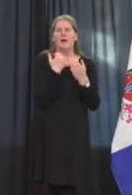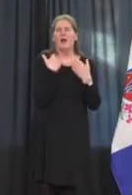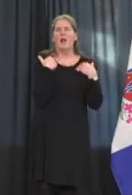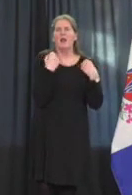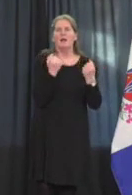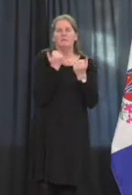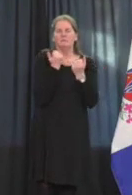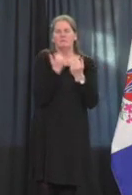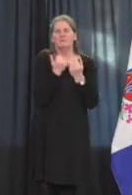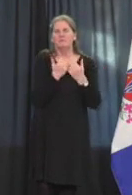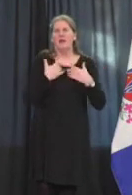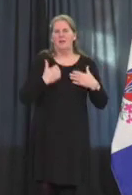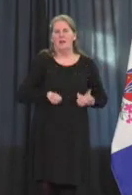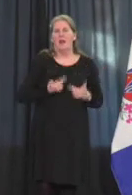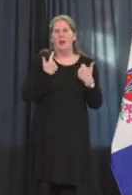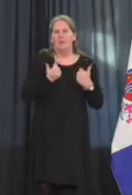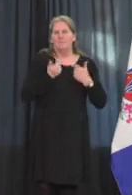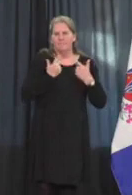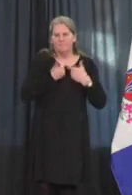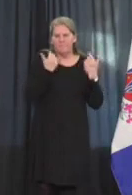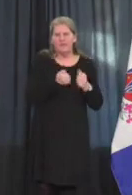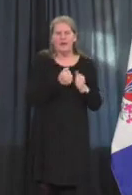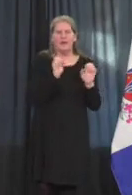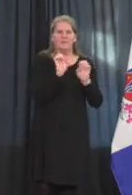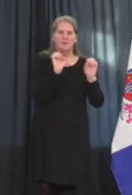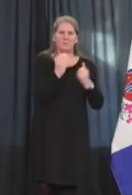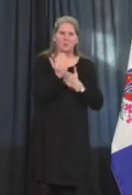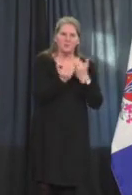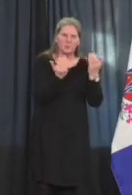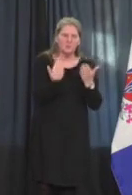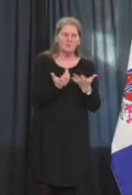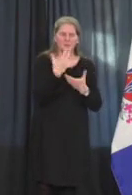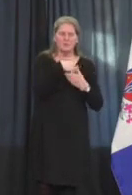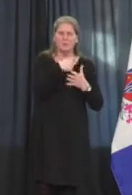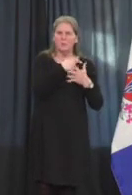OPPORTUNITIES, EMERGENCY SERVICES TO YUKONERS. THEY INCLUDE INDIVIDUALS WHO